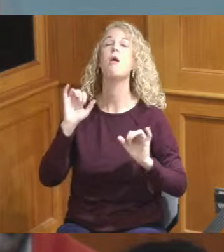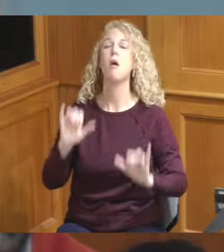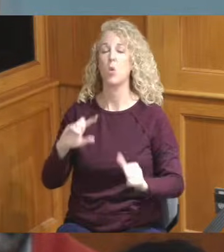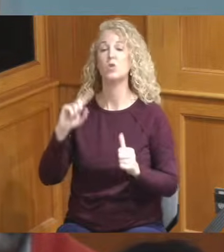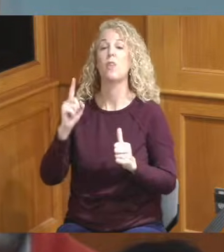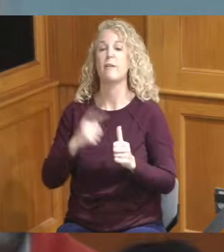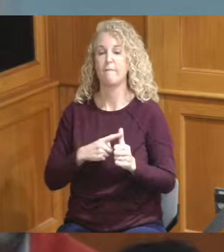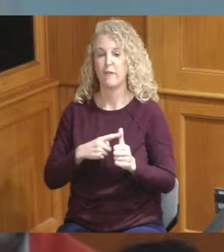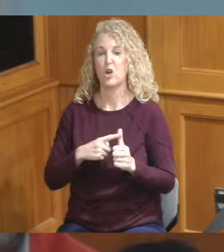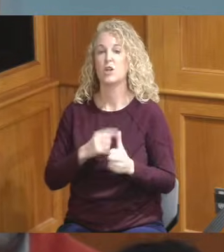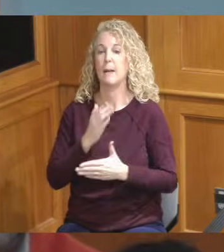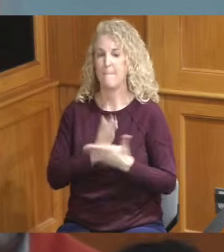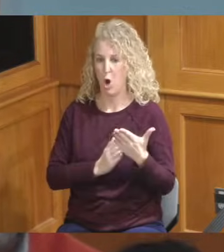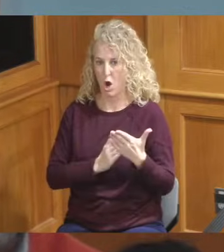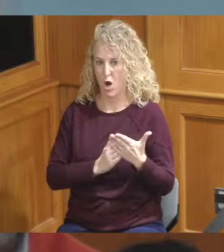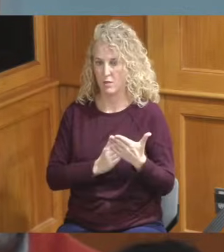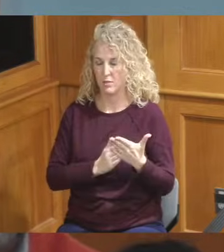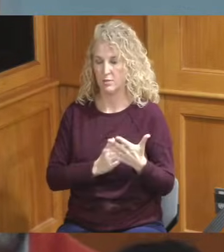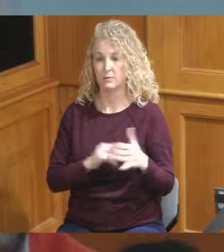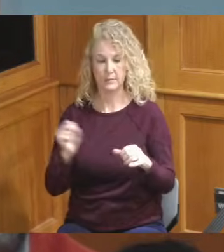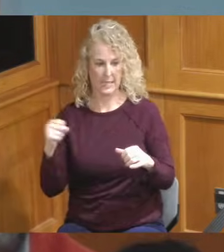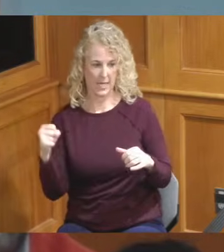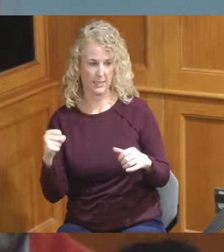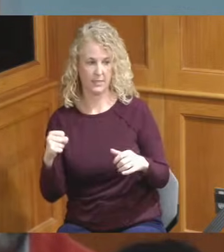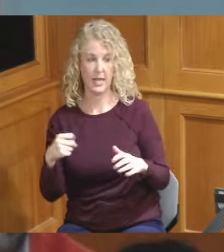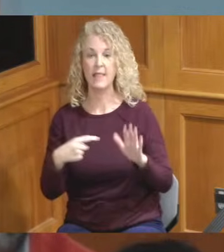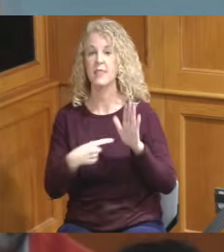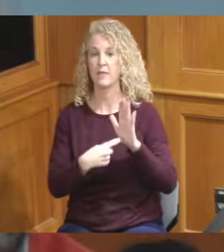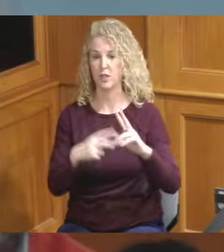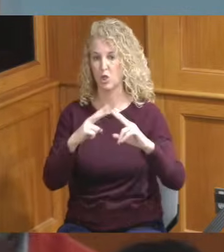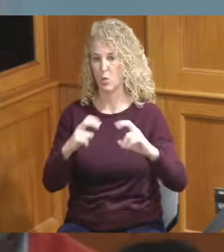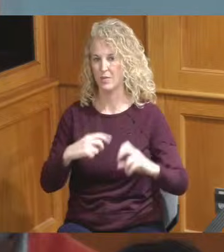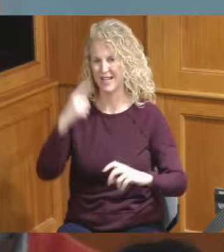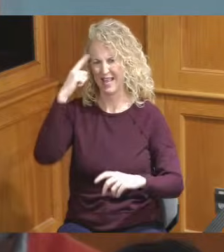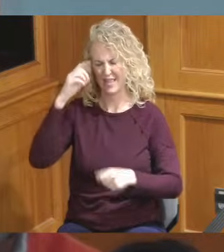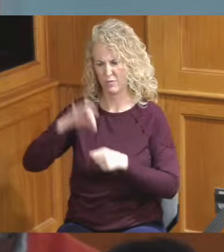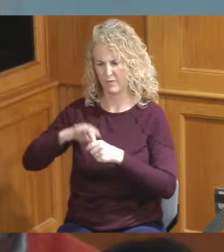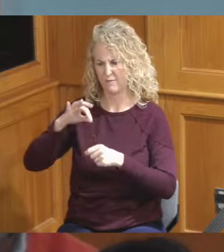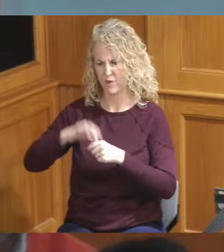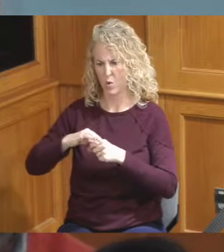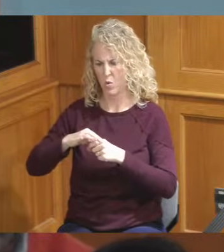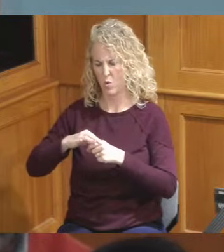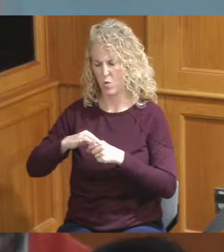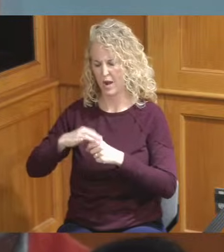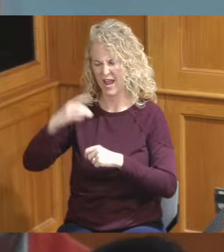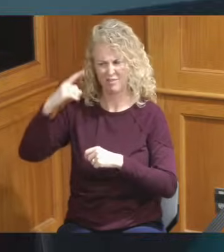scan and then they come back with the assessment because I think we had voted on I thought we voted